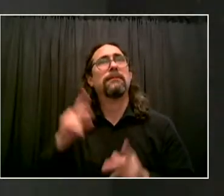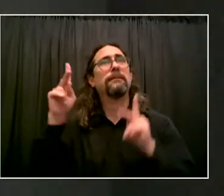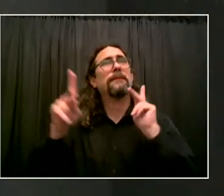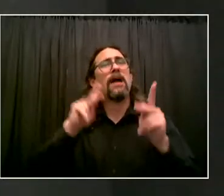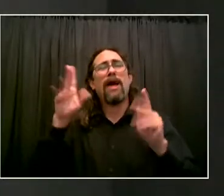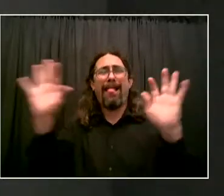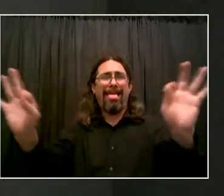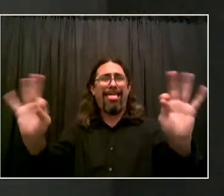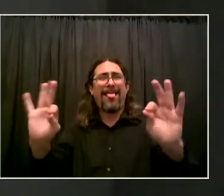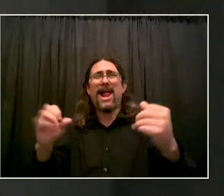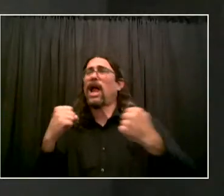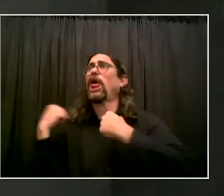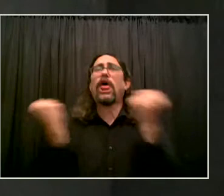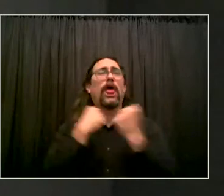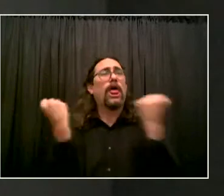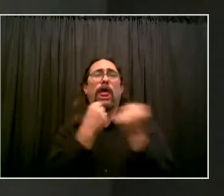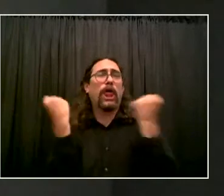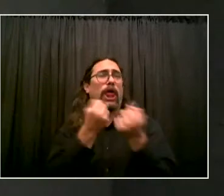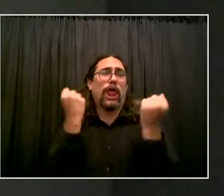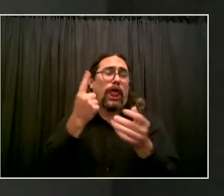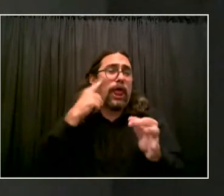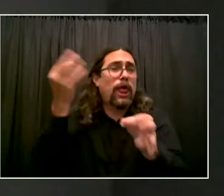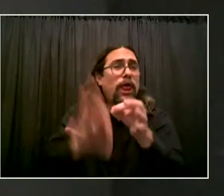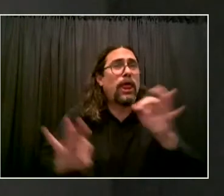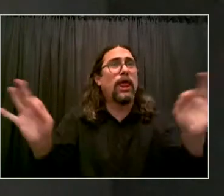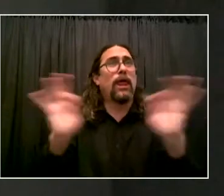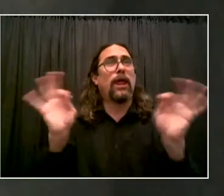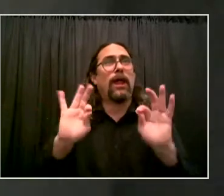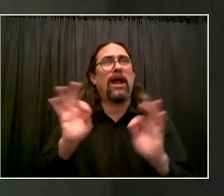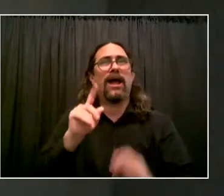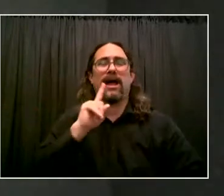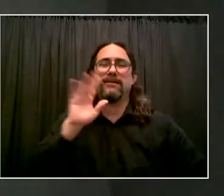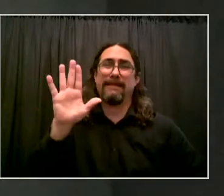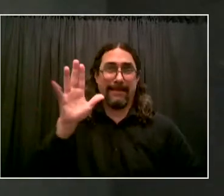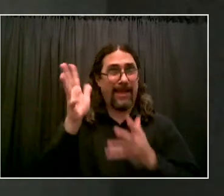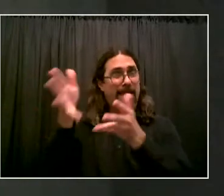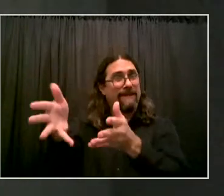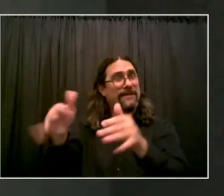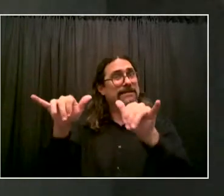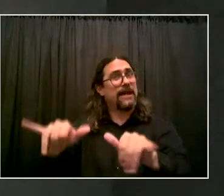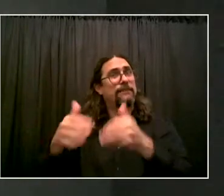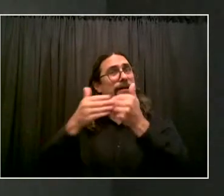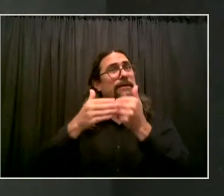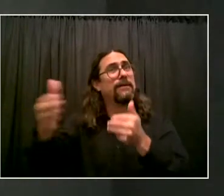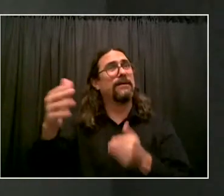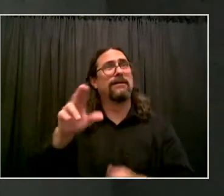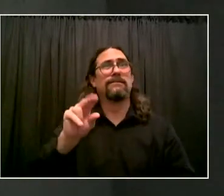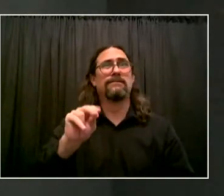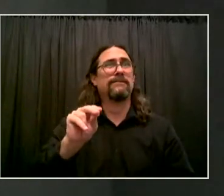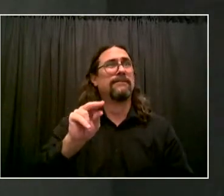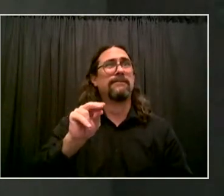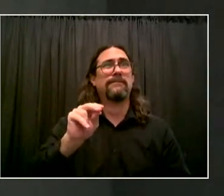YOU NAILED IT ON THE HEAD IT IS SIMPLY UNSUSTAINABLE TO EXPECT THE PEOPLE CAN CONTINUE TO